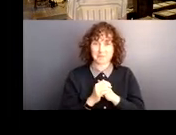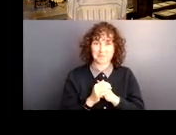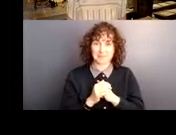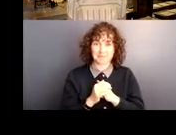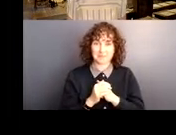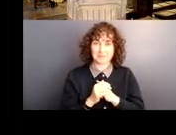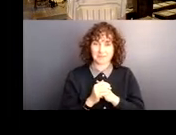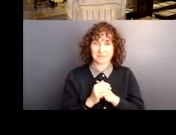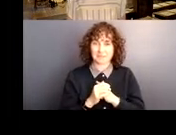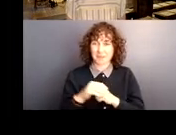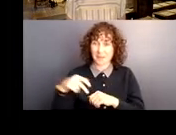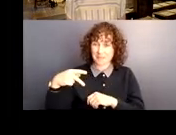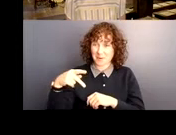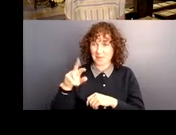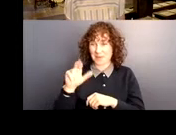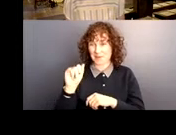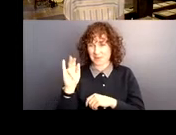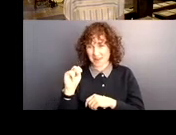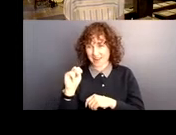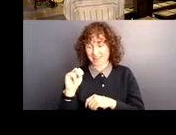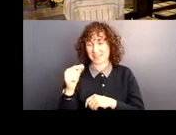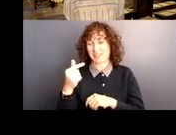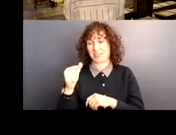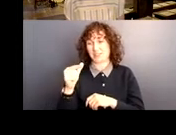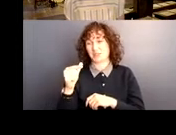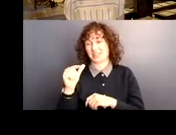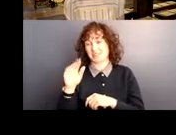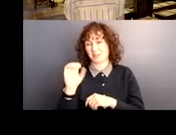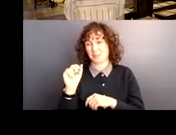"Purple Rain" in Greensboro, excellent.